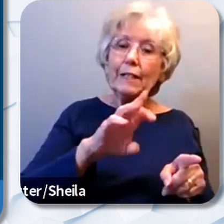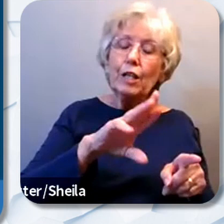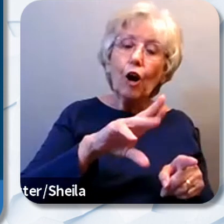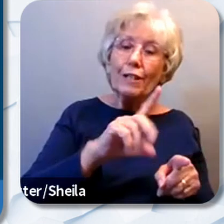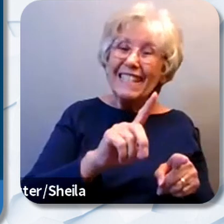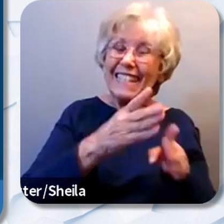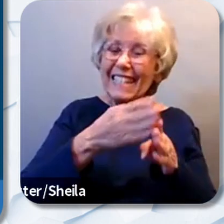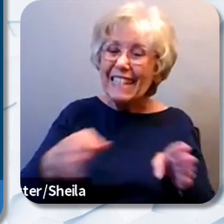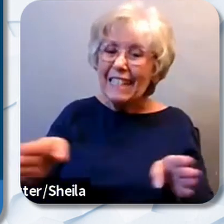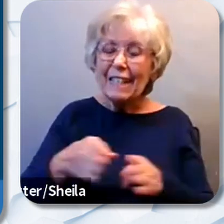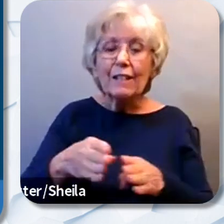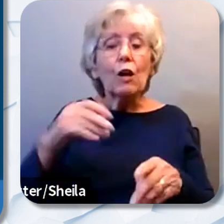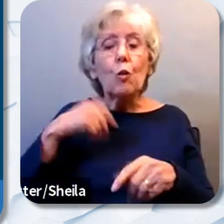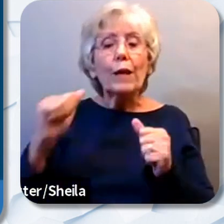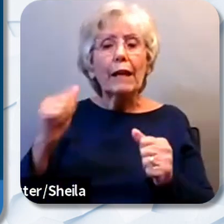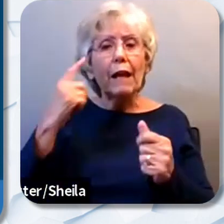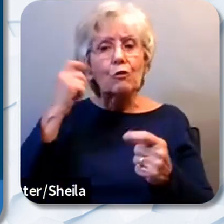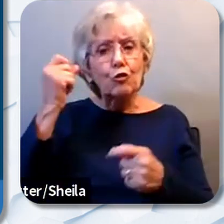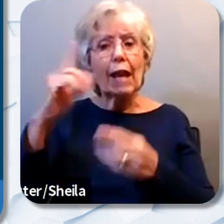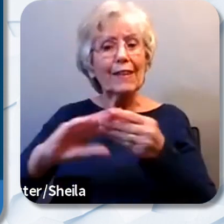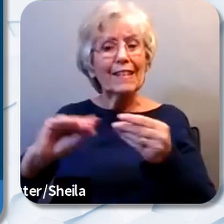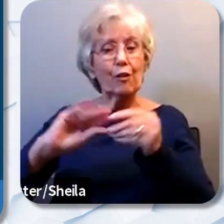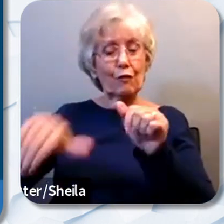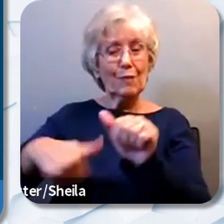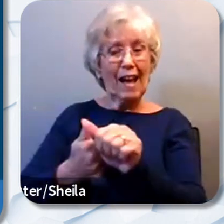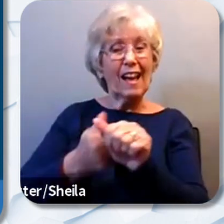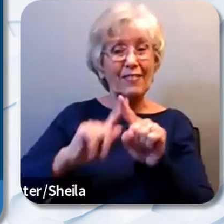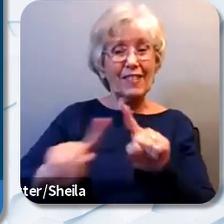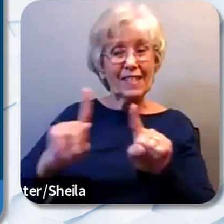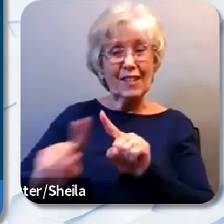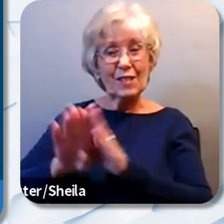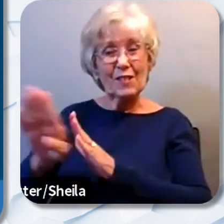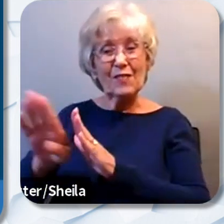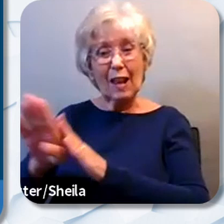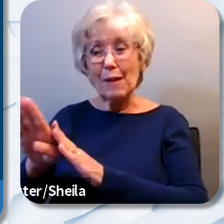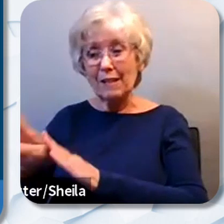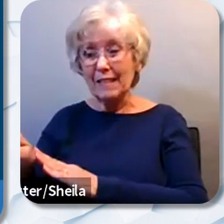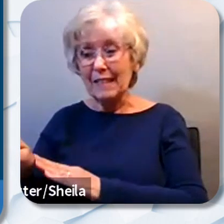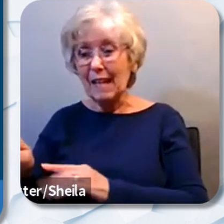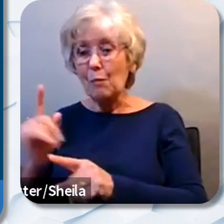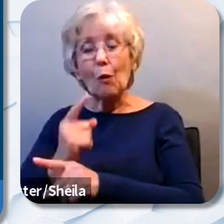so that we understand the narrative behind the different. developmentally appropriate prod the